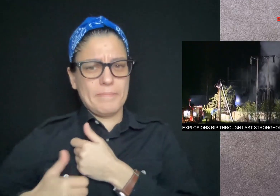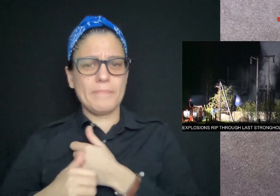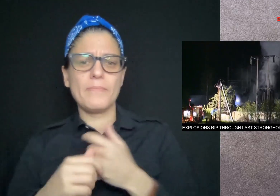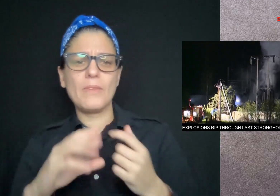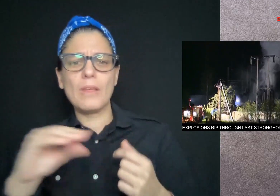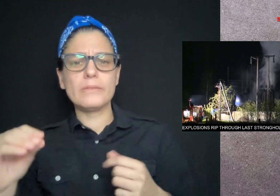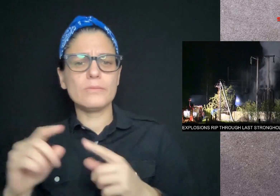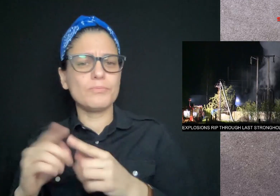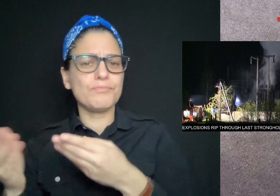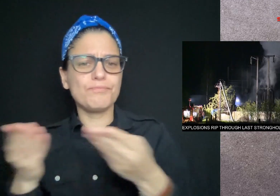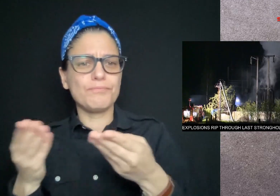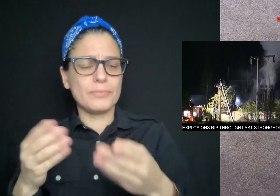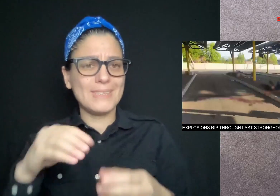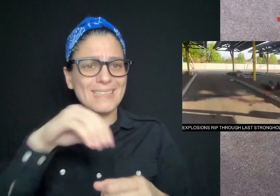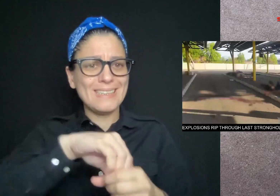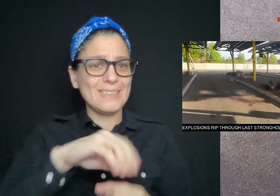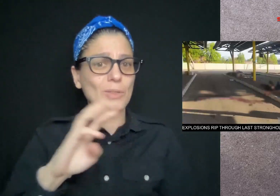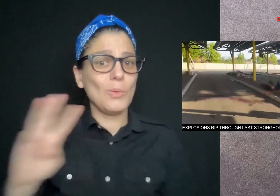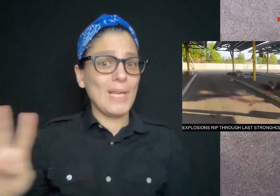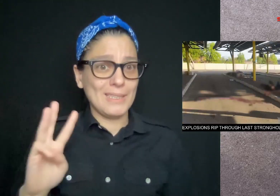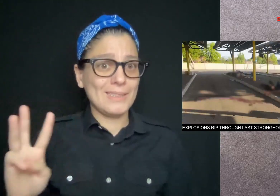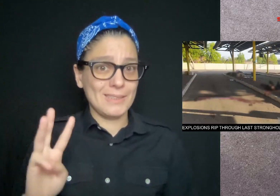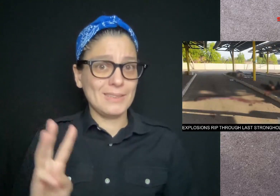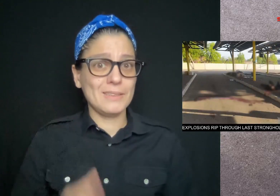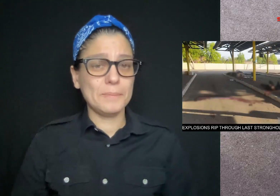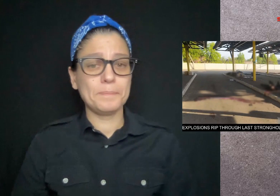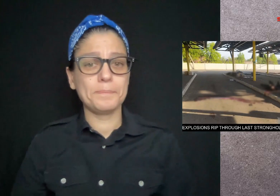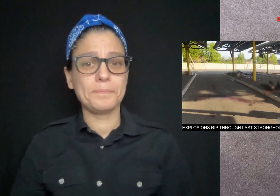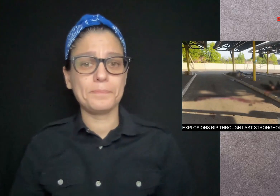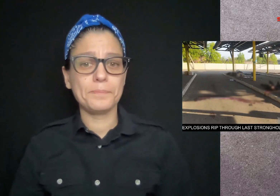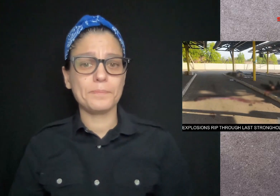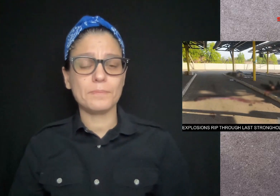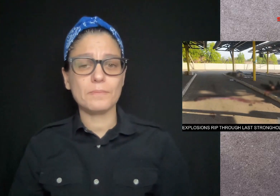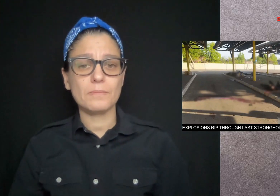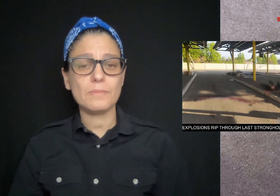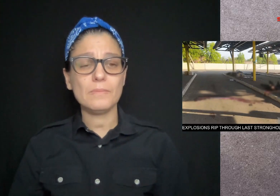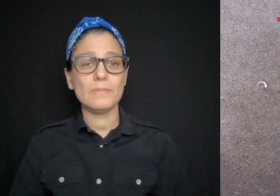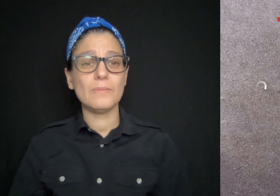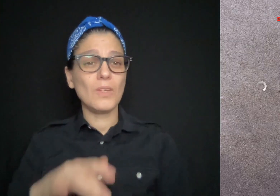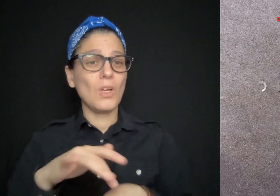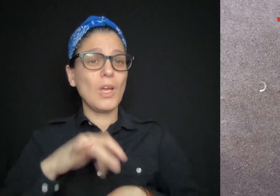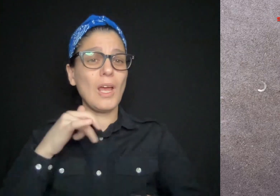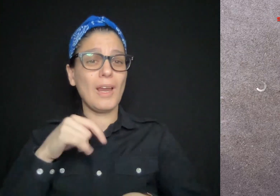destroying Ukraine's ability to restock military equipment and supplies in the West